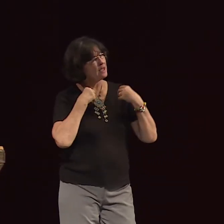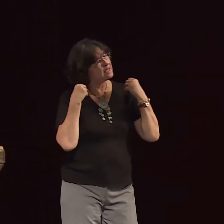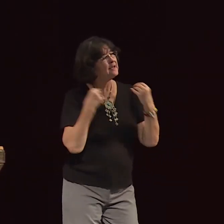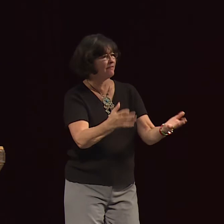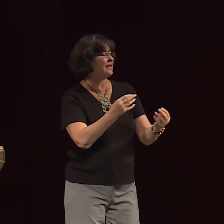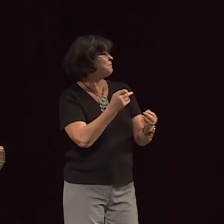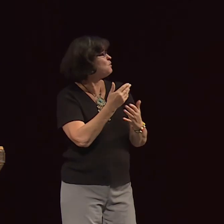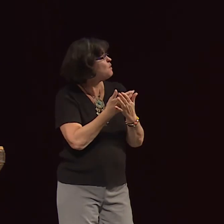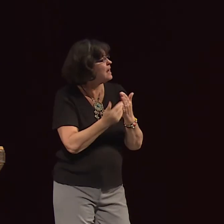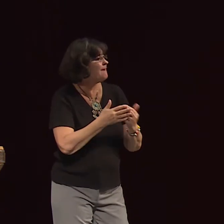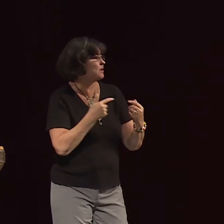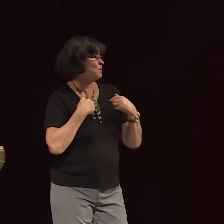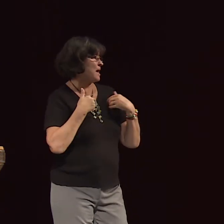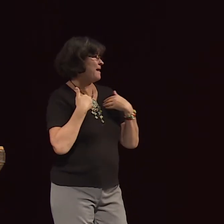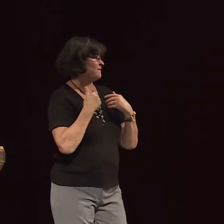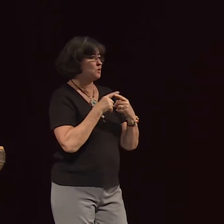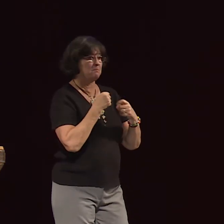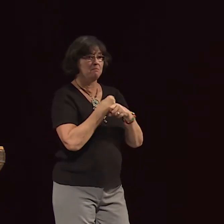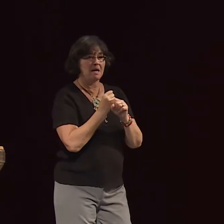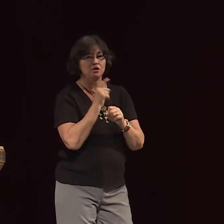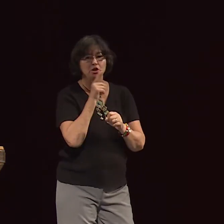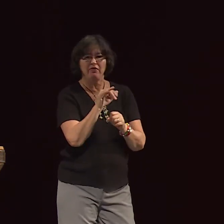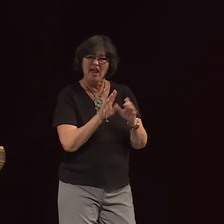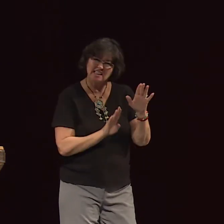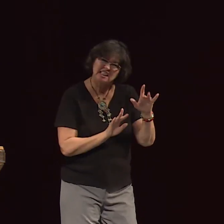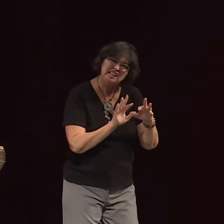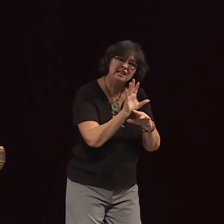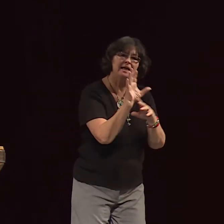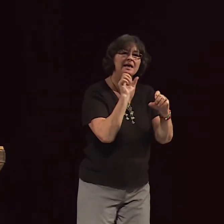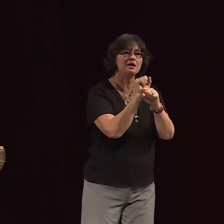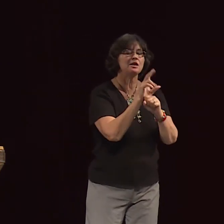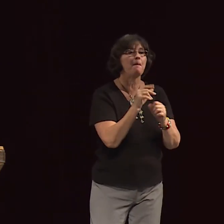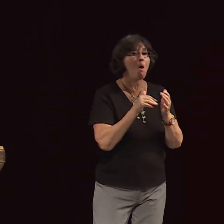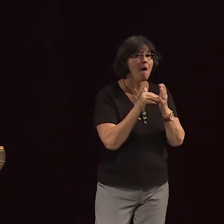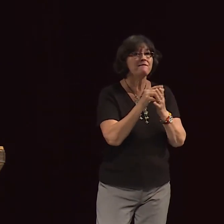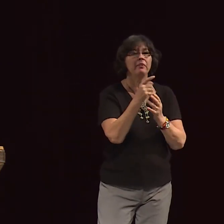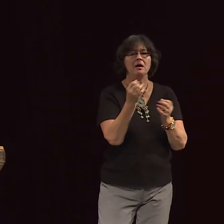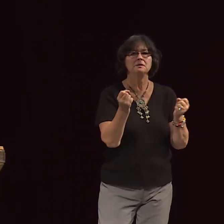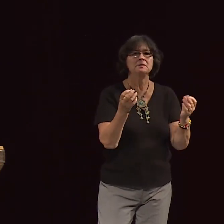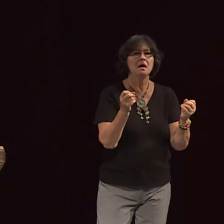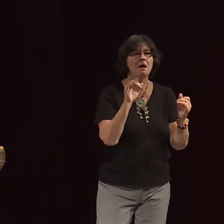We need to give them whatever we can to support them.